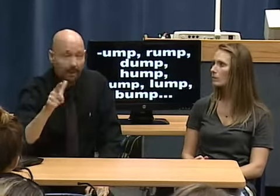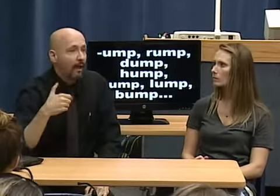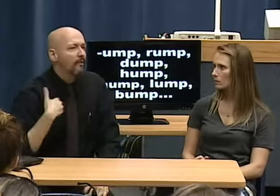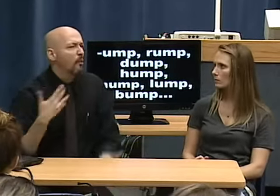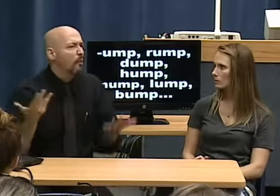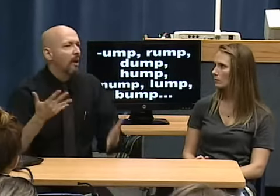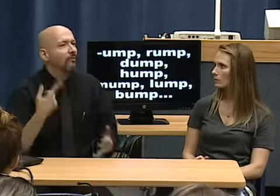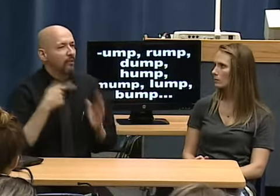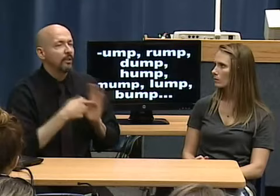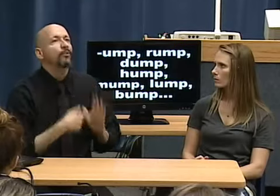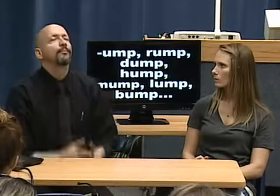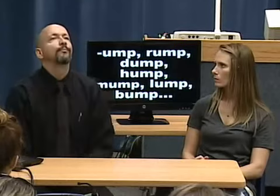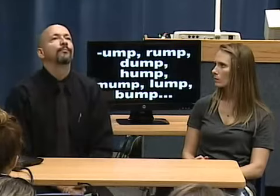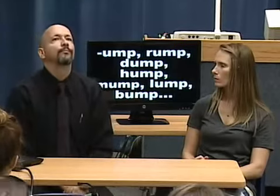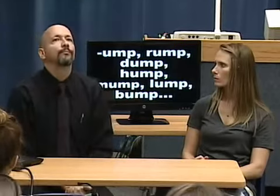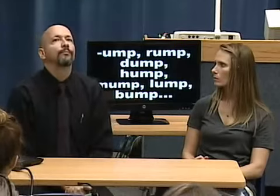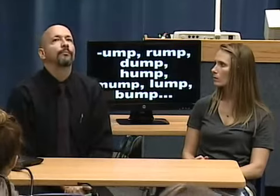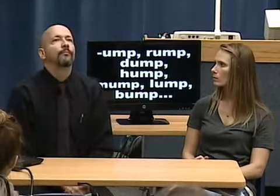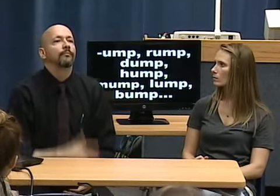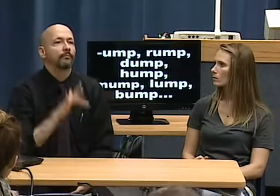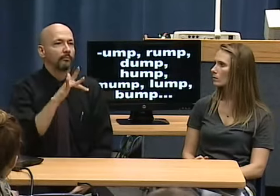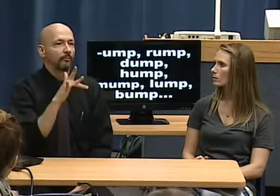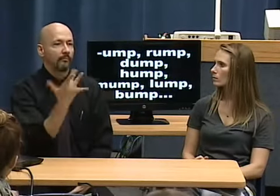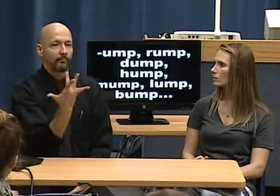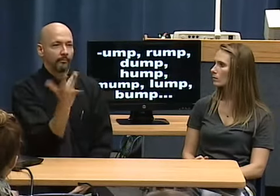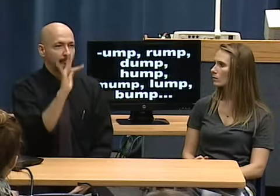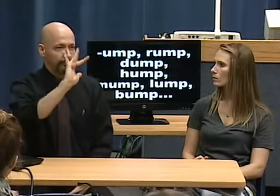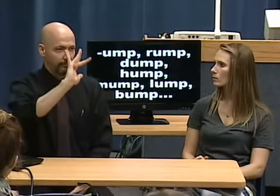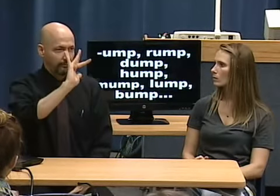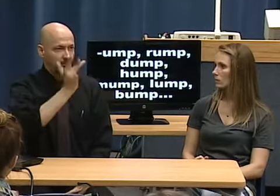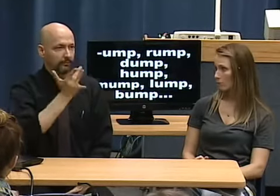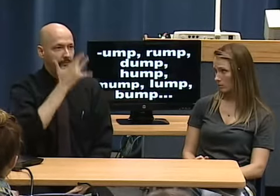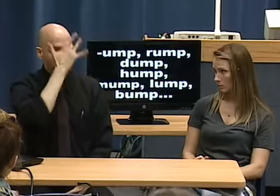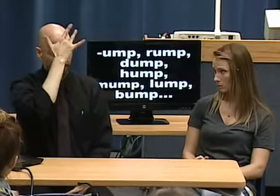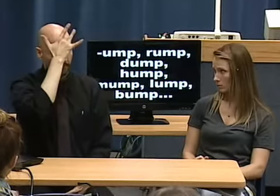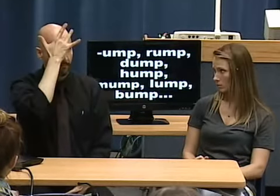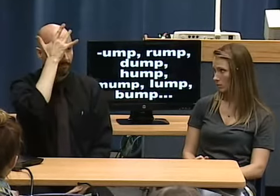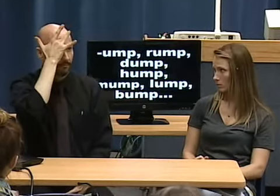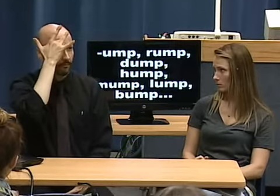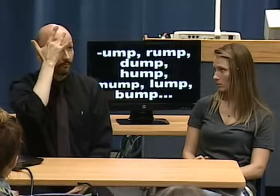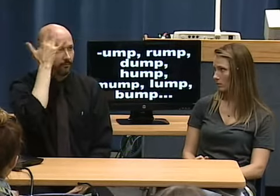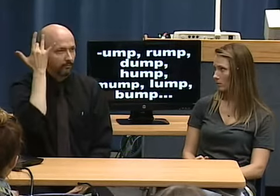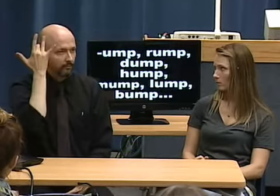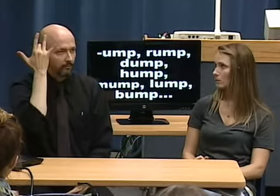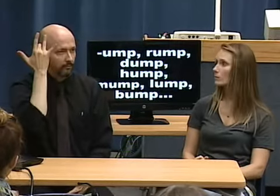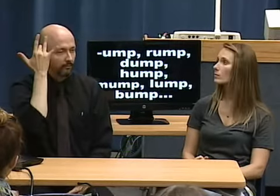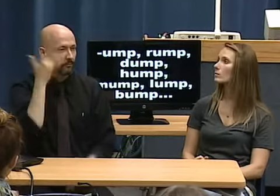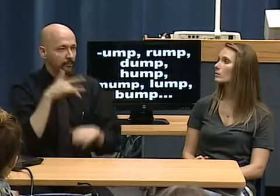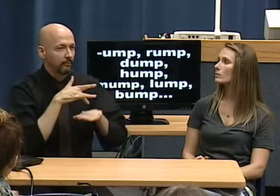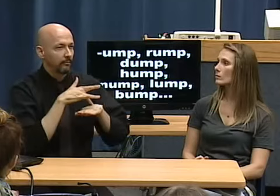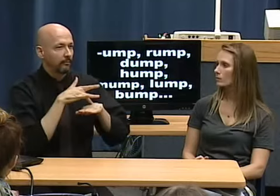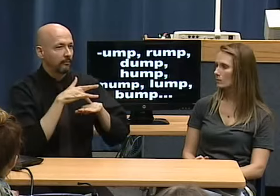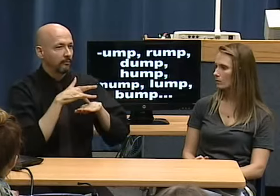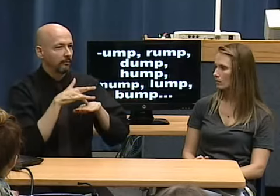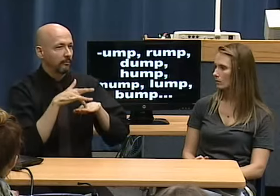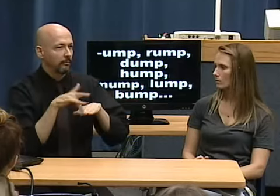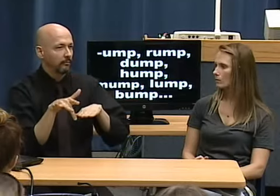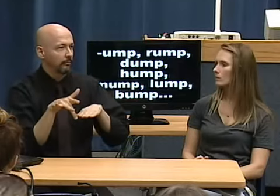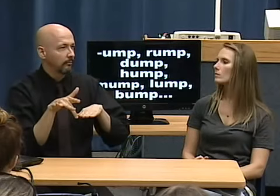has what representations? 25-handshape Empty-minded. Empty.